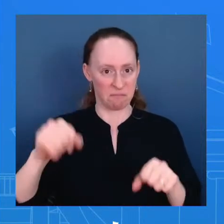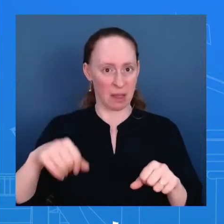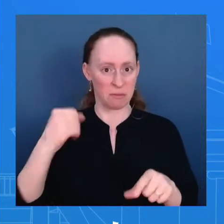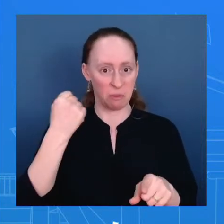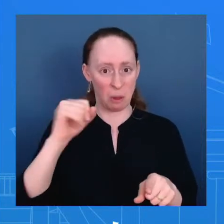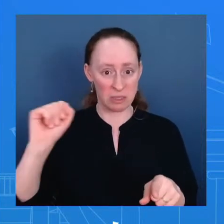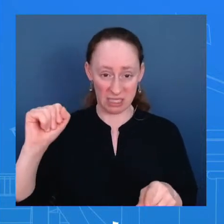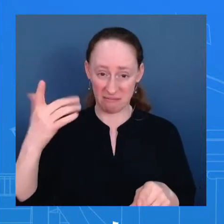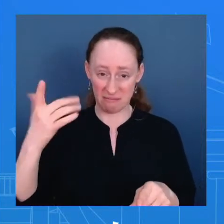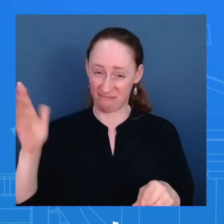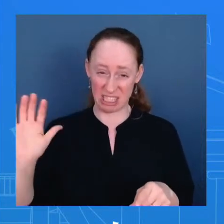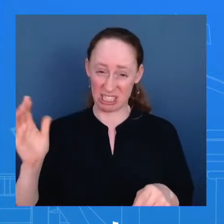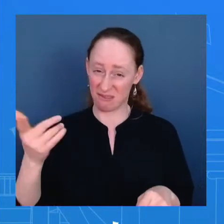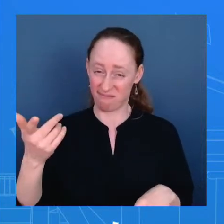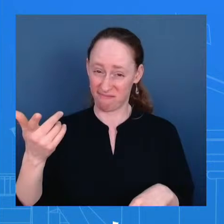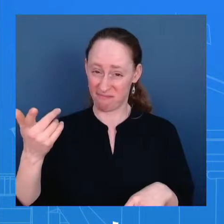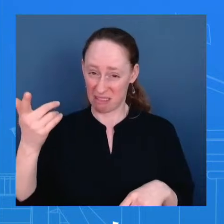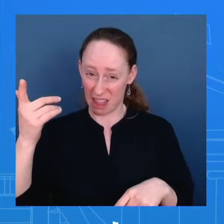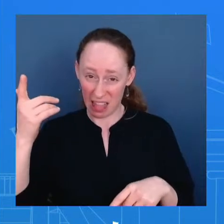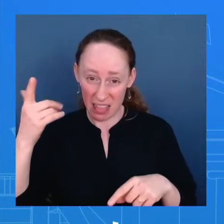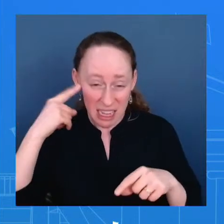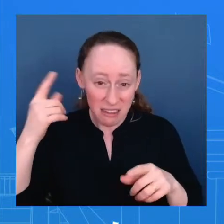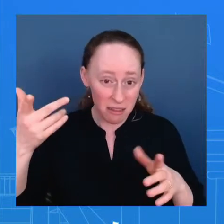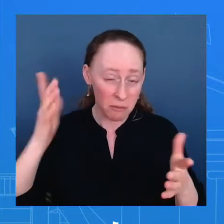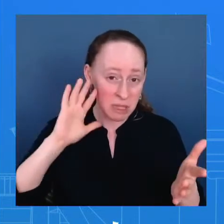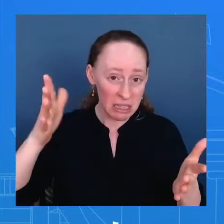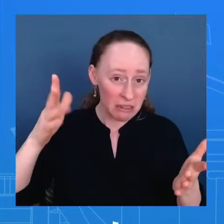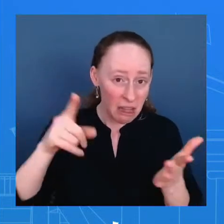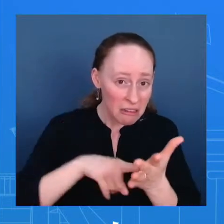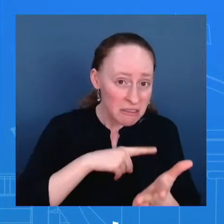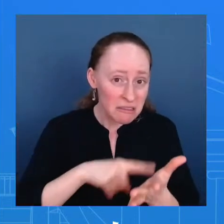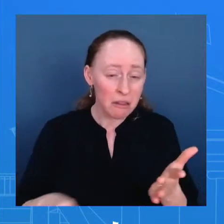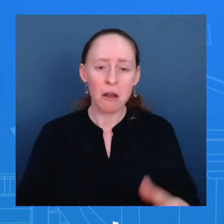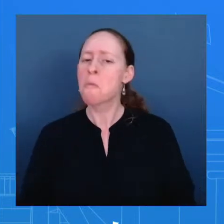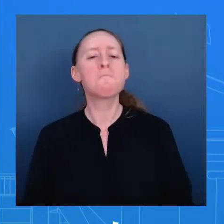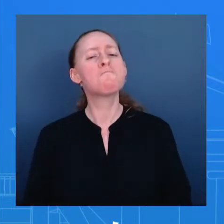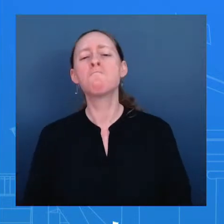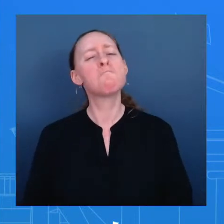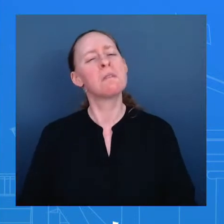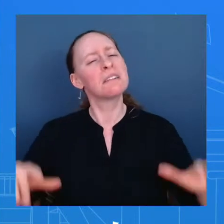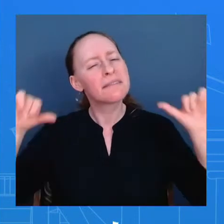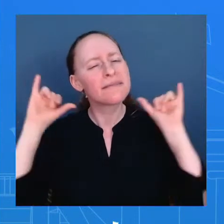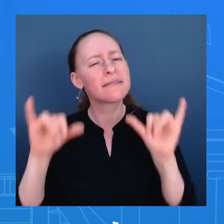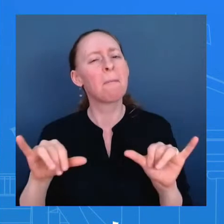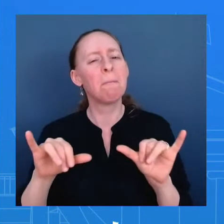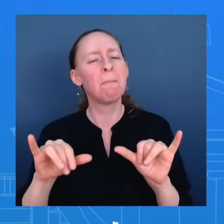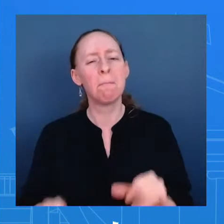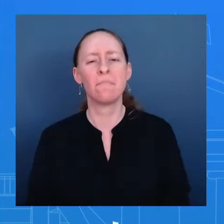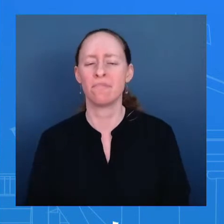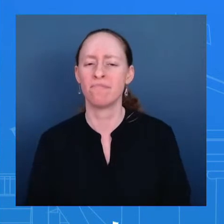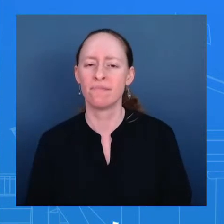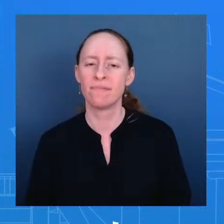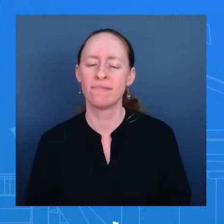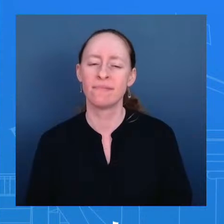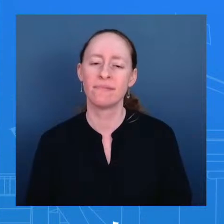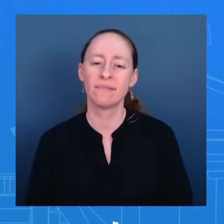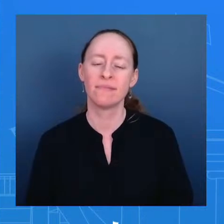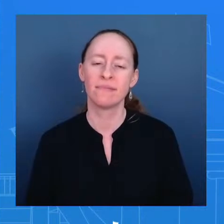No -- no, ma'am. The Press: Hi, Mr. Mayor. Thank you. Recent polls have Joe Biden and Donald Trump neck